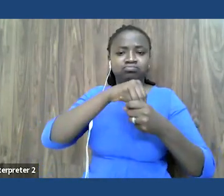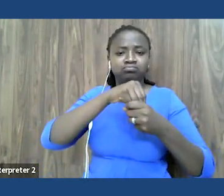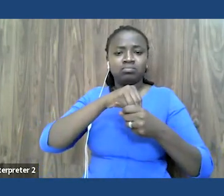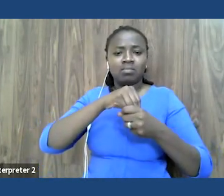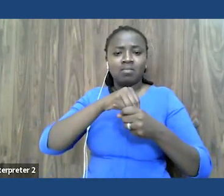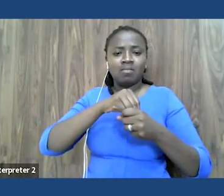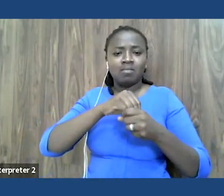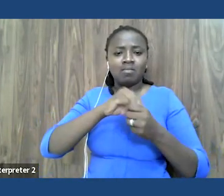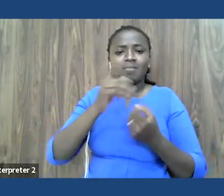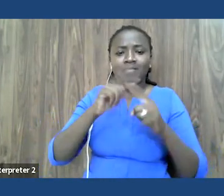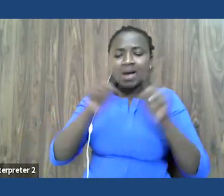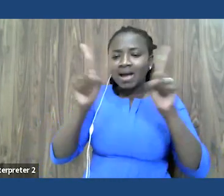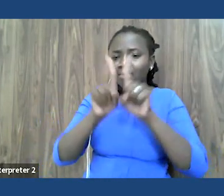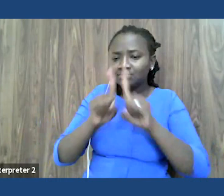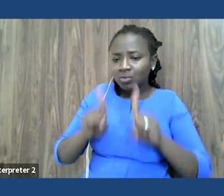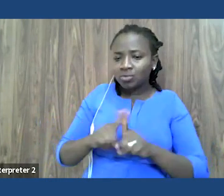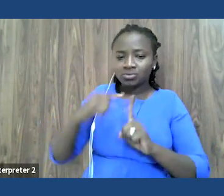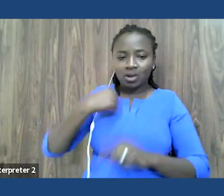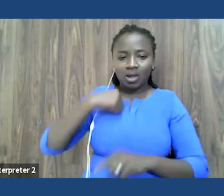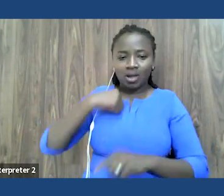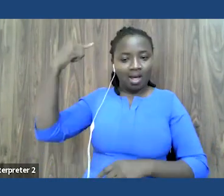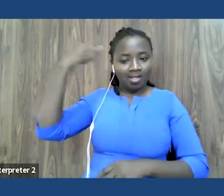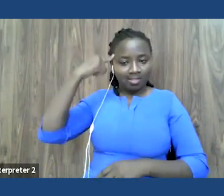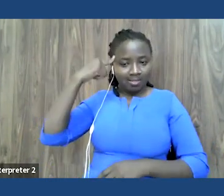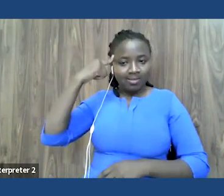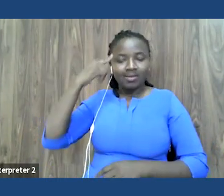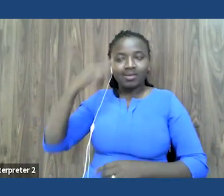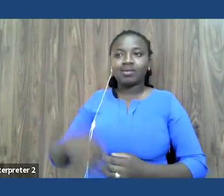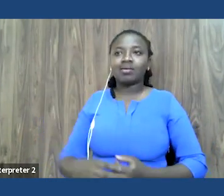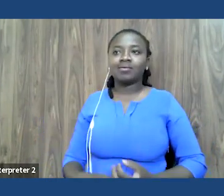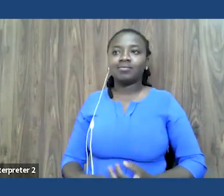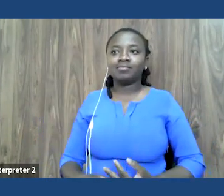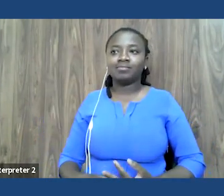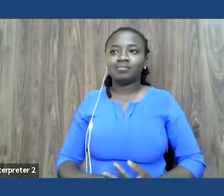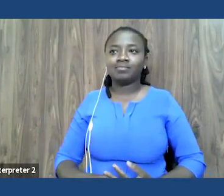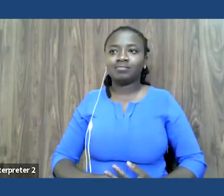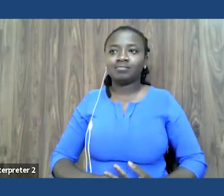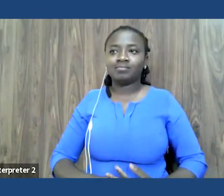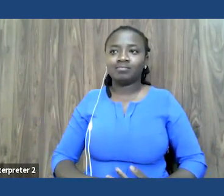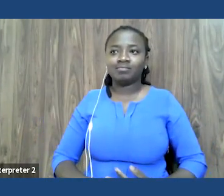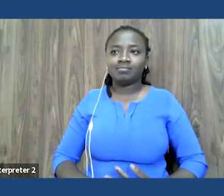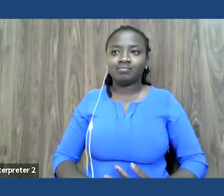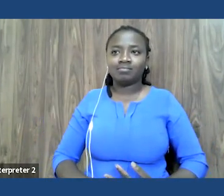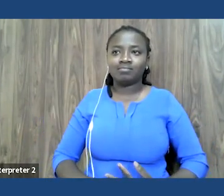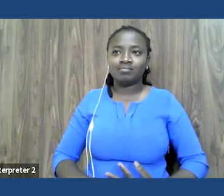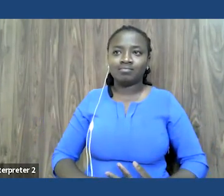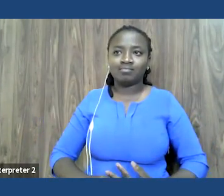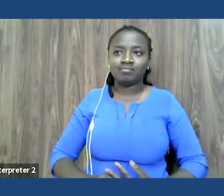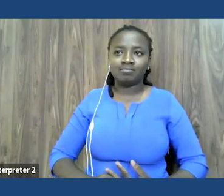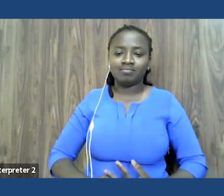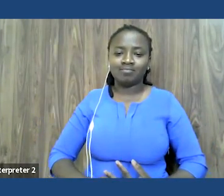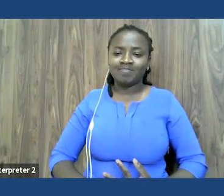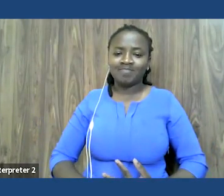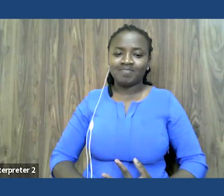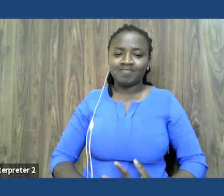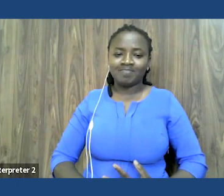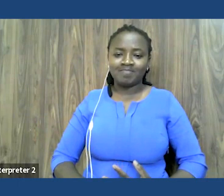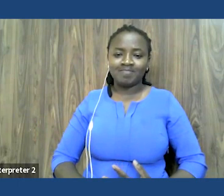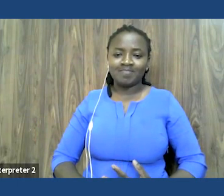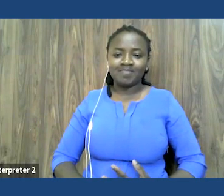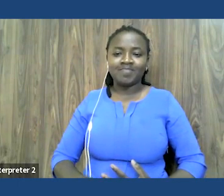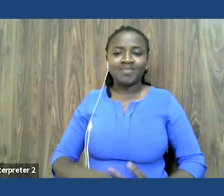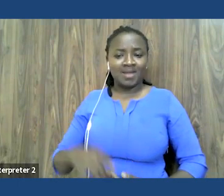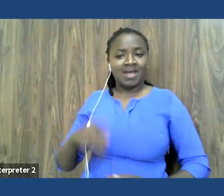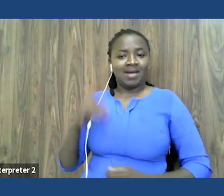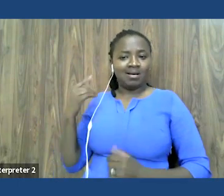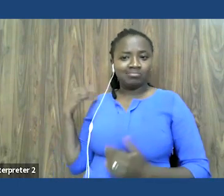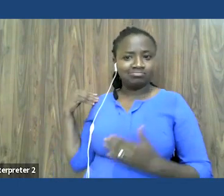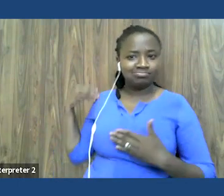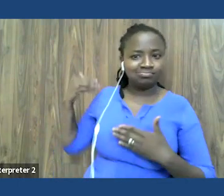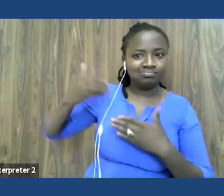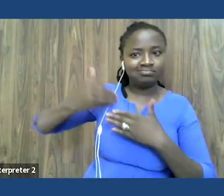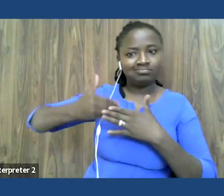But I do think, like anything, any kind of ism, has been created over years as kind of